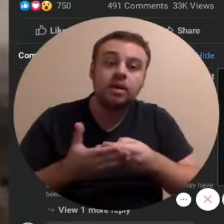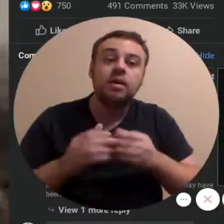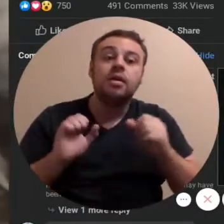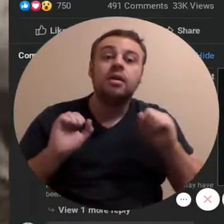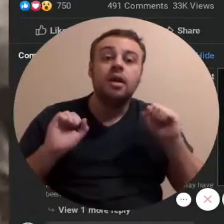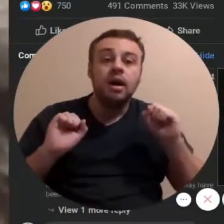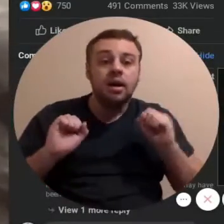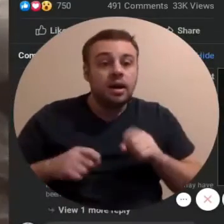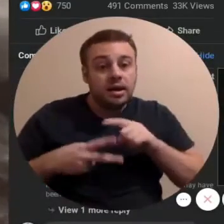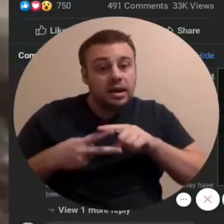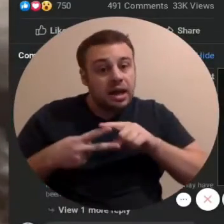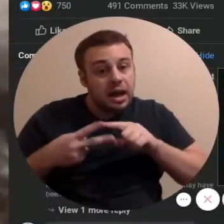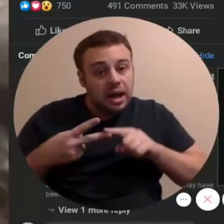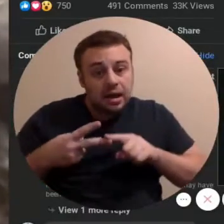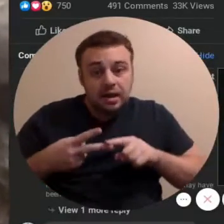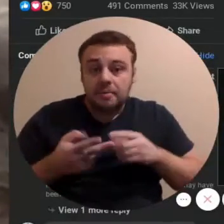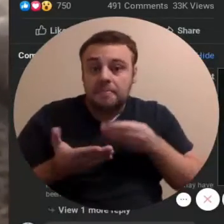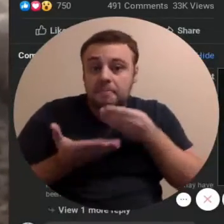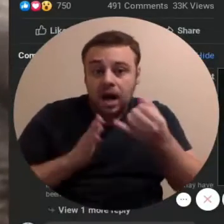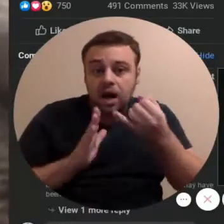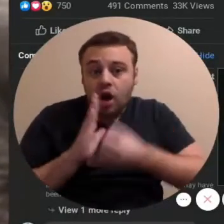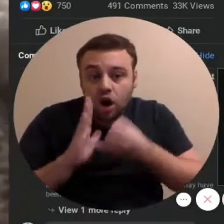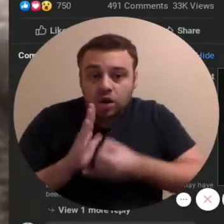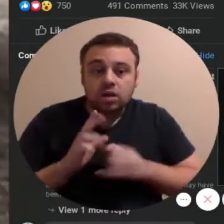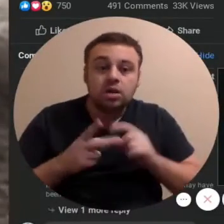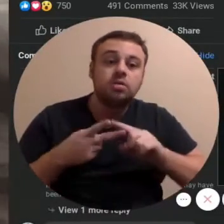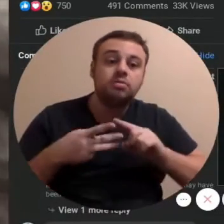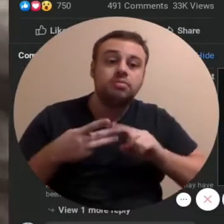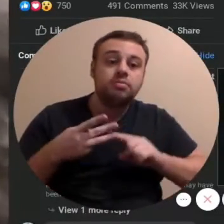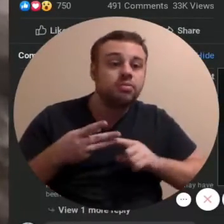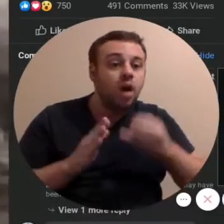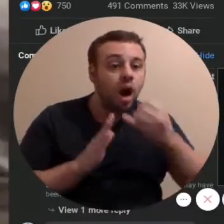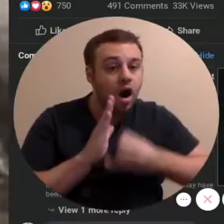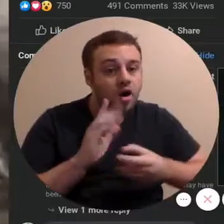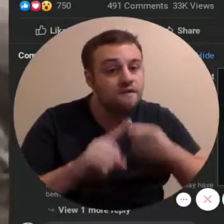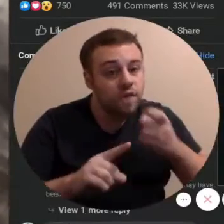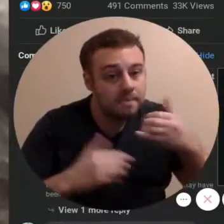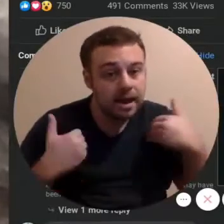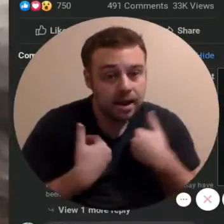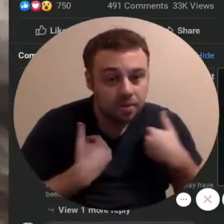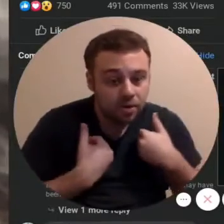animal art, you can buy art done by animals, you can do all of that good